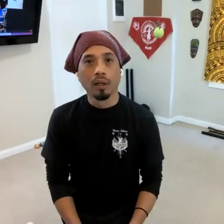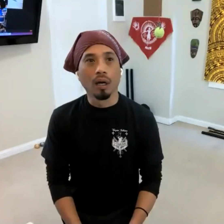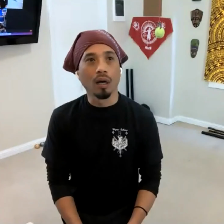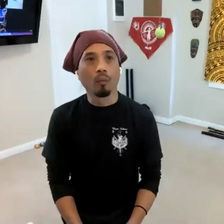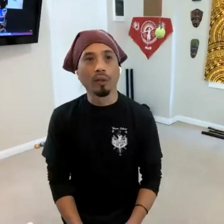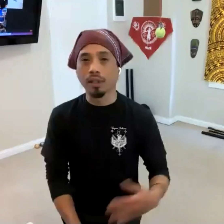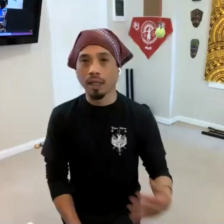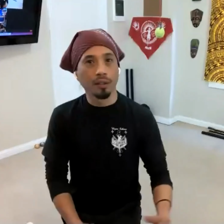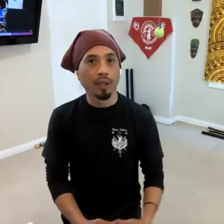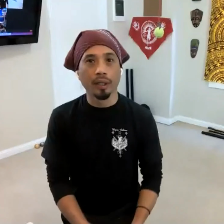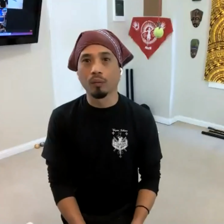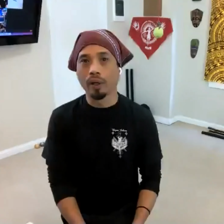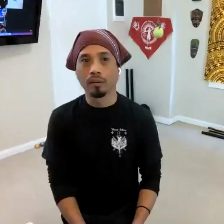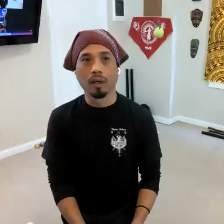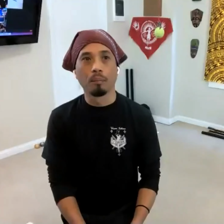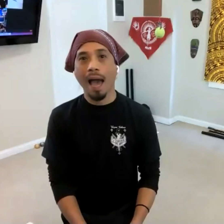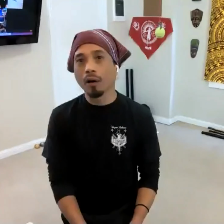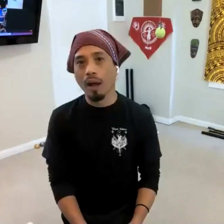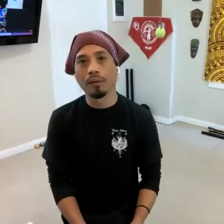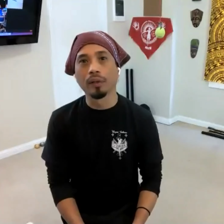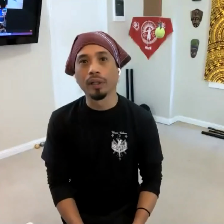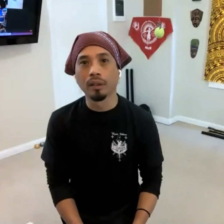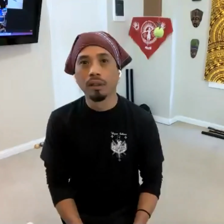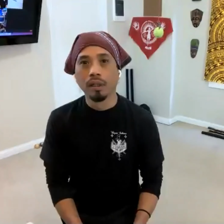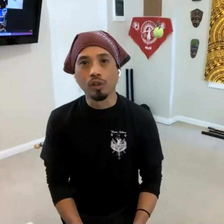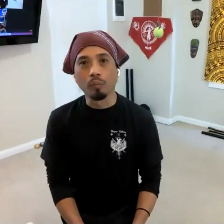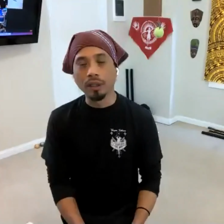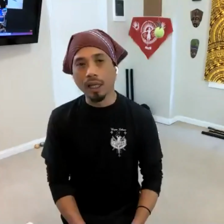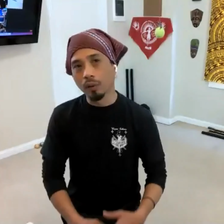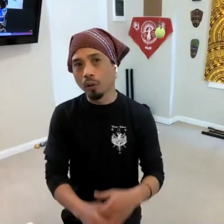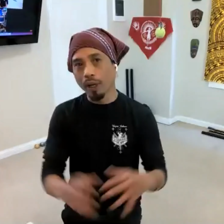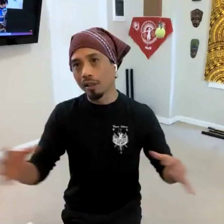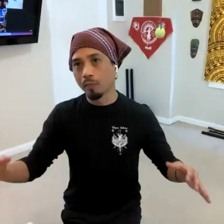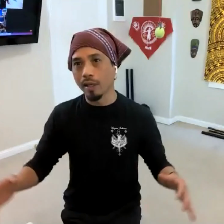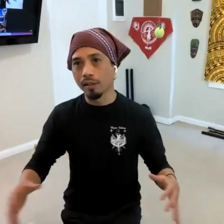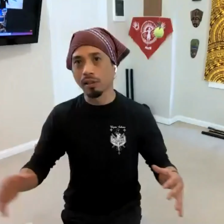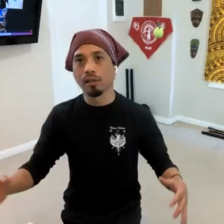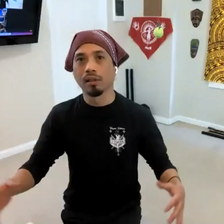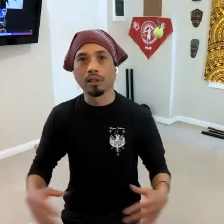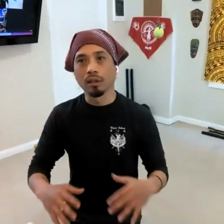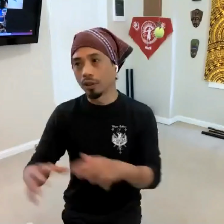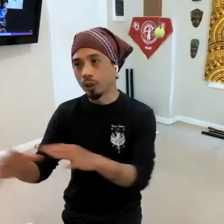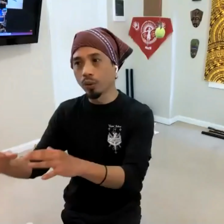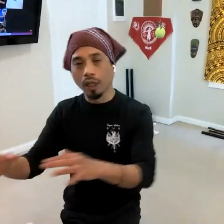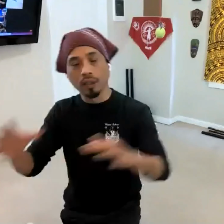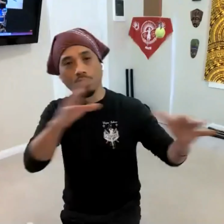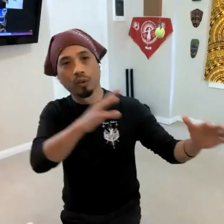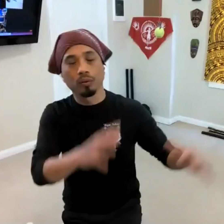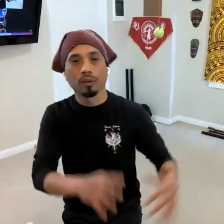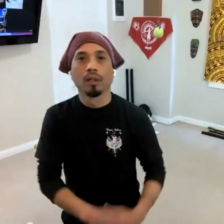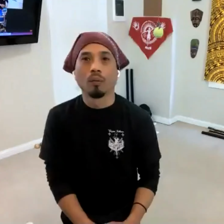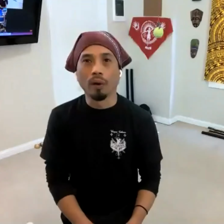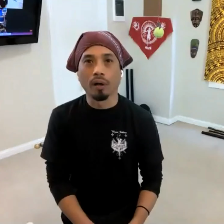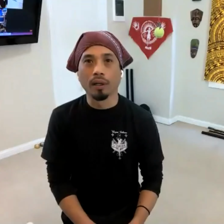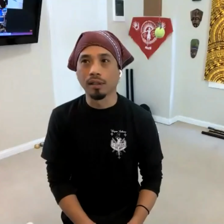RESPECTING WHERE THEY ARE FROM, WHAT SKIN THEY ARE IN, THEIR BACKGROUND. BEING ABLE TO CREATE SPACES IN